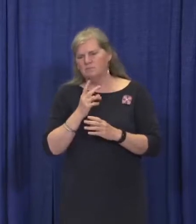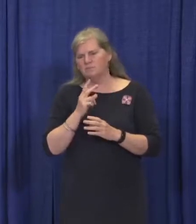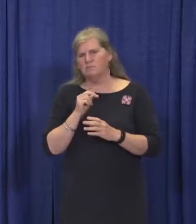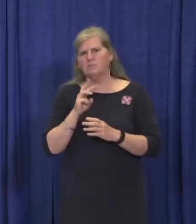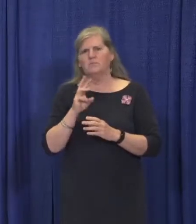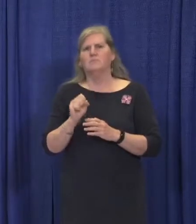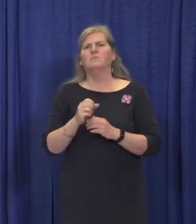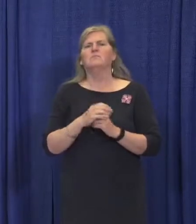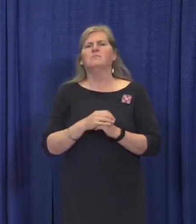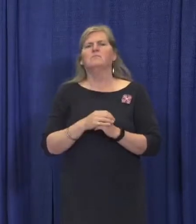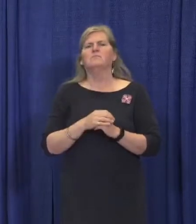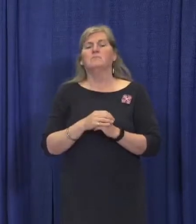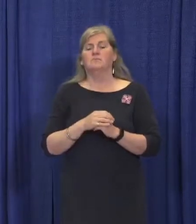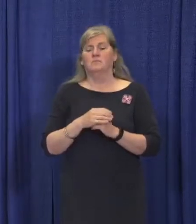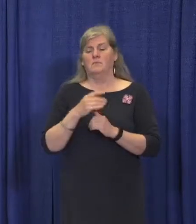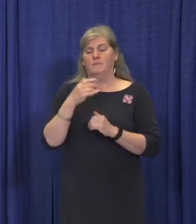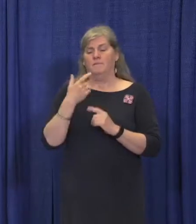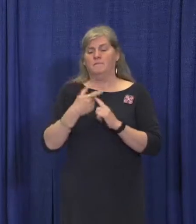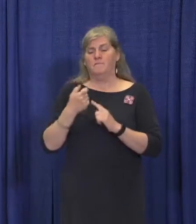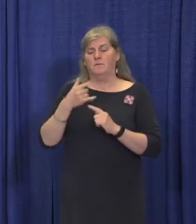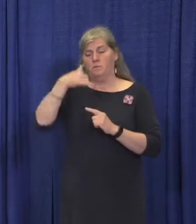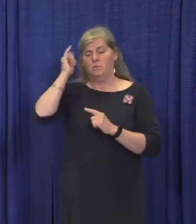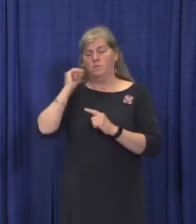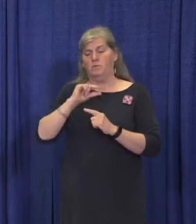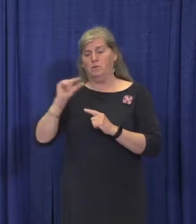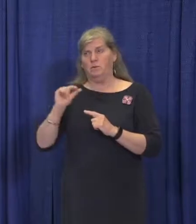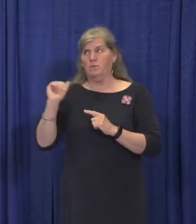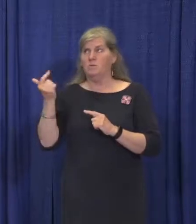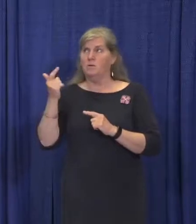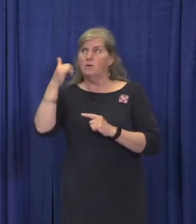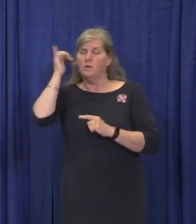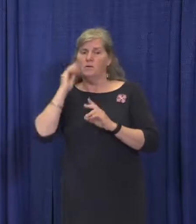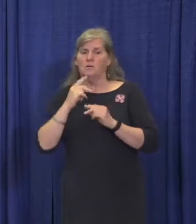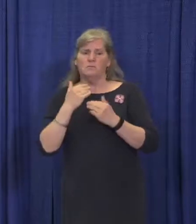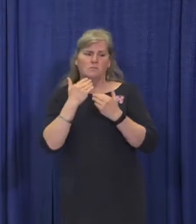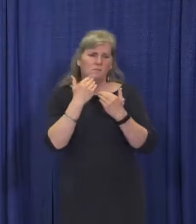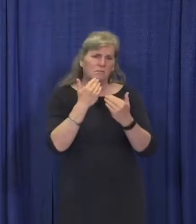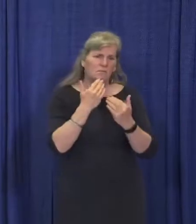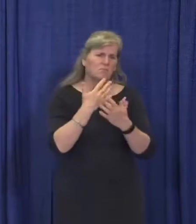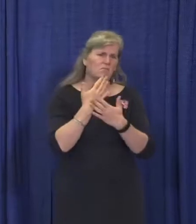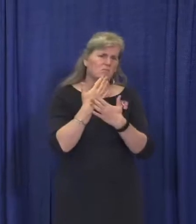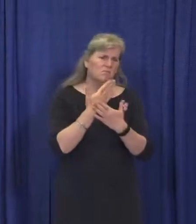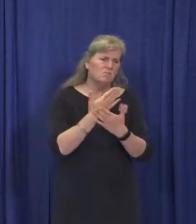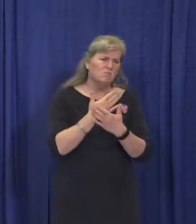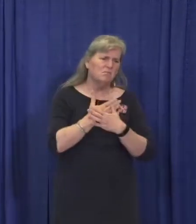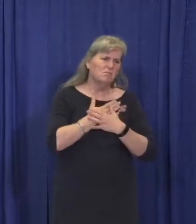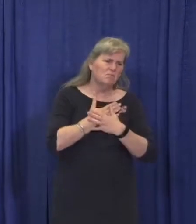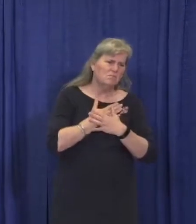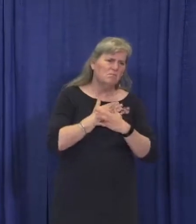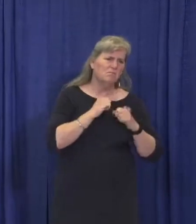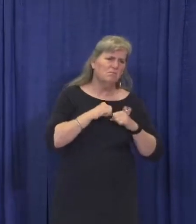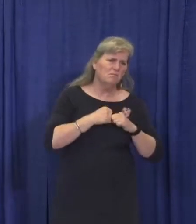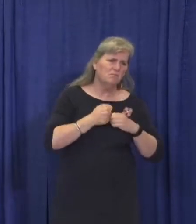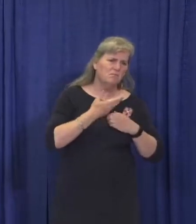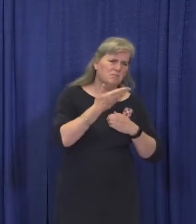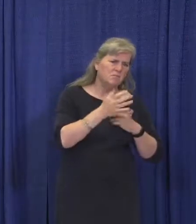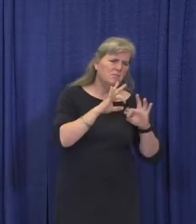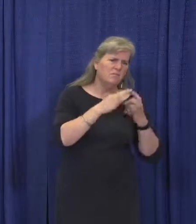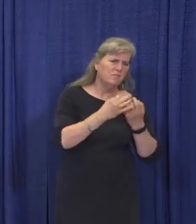territory. On behalf of the government and all Yukoners I send my sincere condolences to the family and